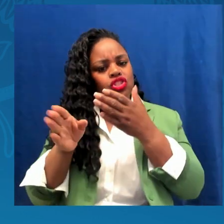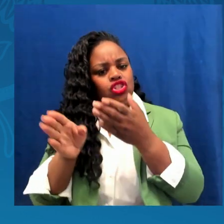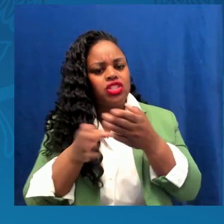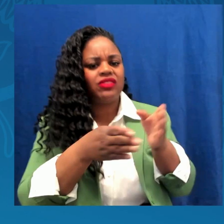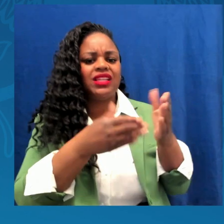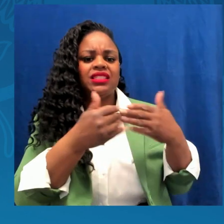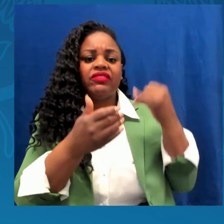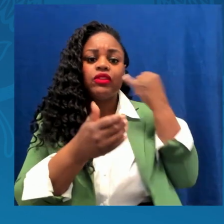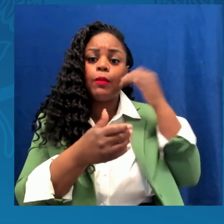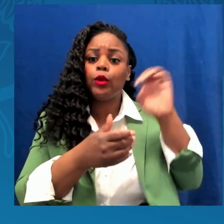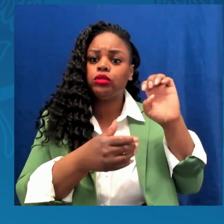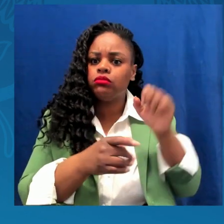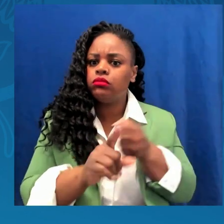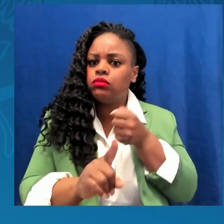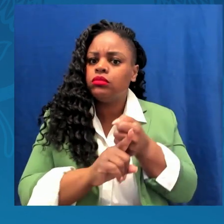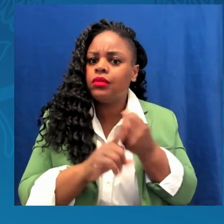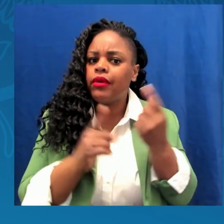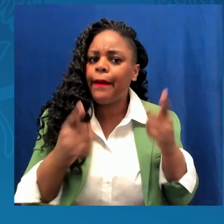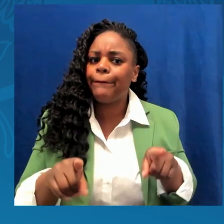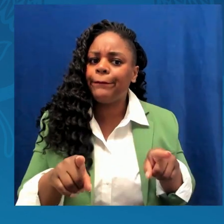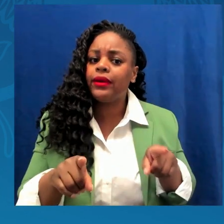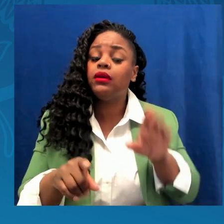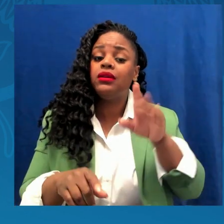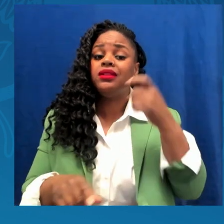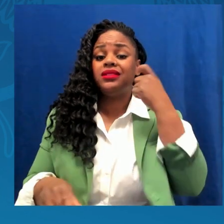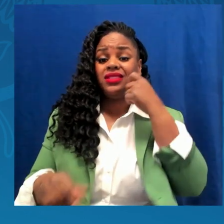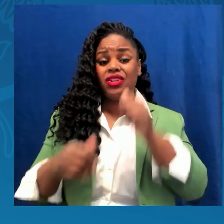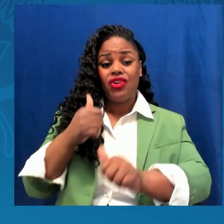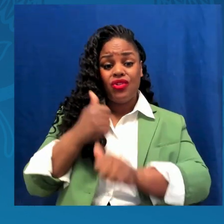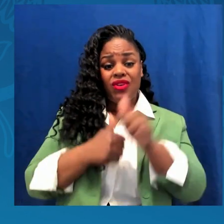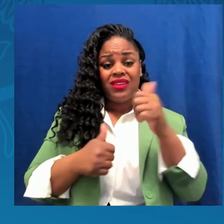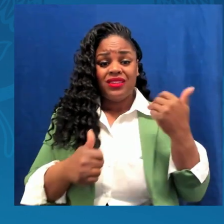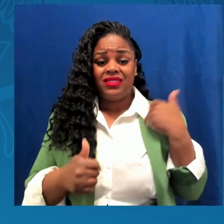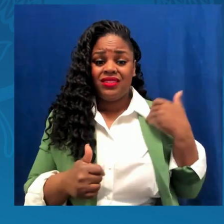The recent threats have exposed a deep rooted issue among HBCU.